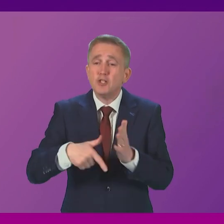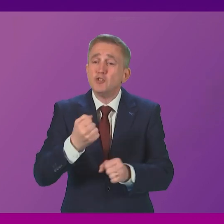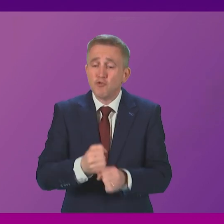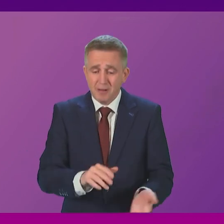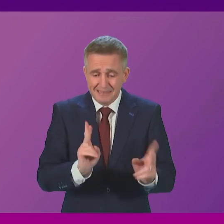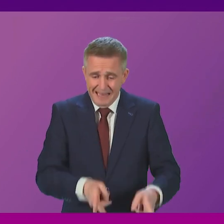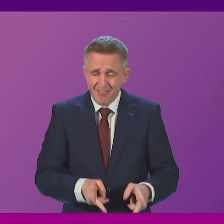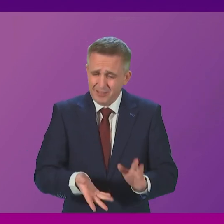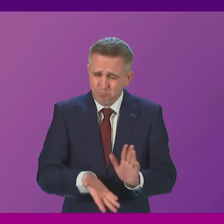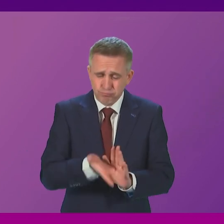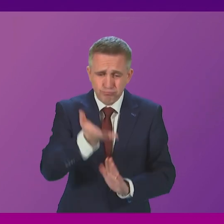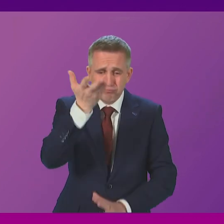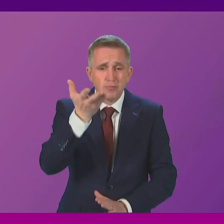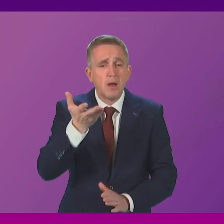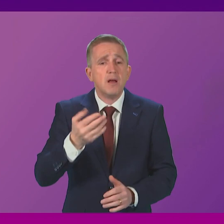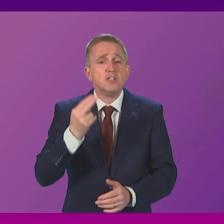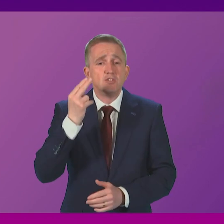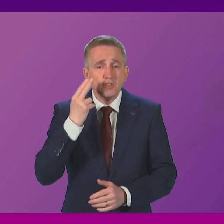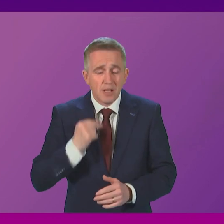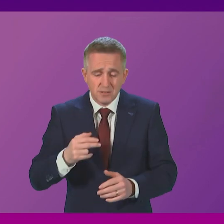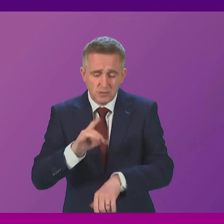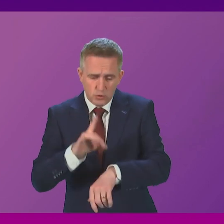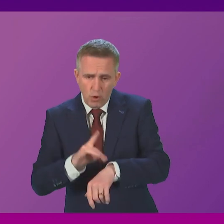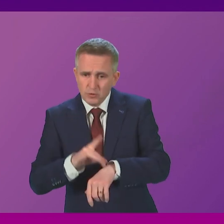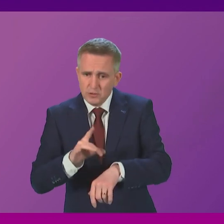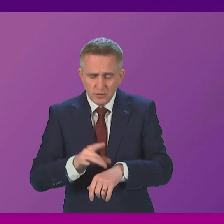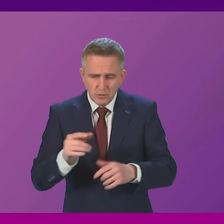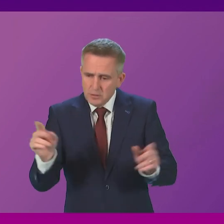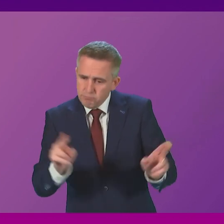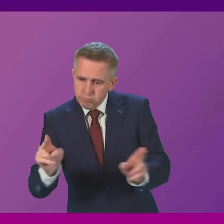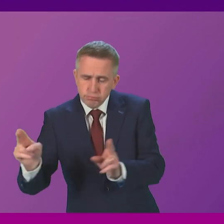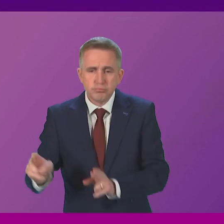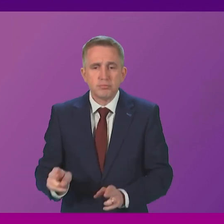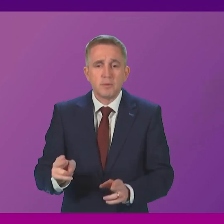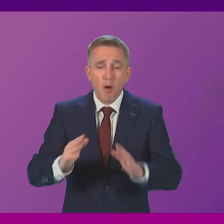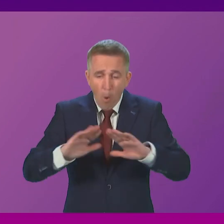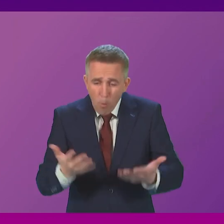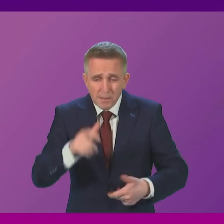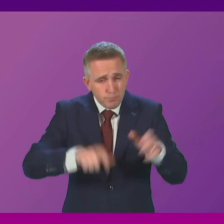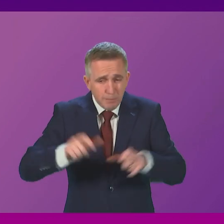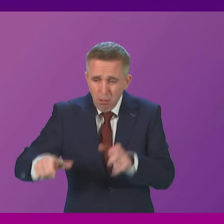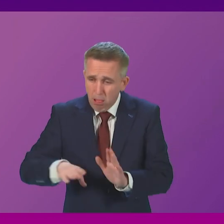of vacancies for nurses and doctors in our NHS; record levels of homelessness; an entrenched